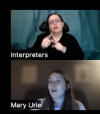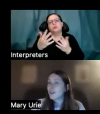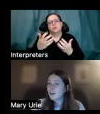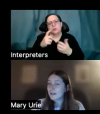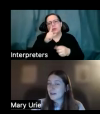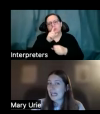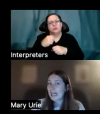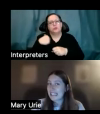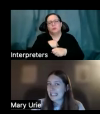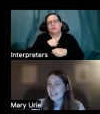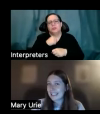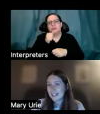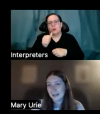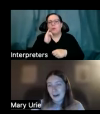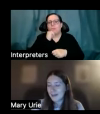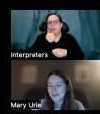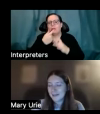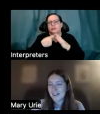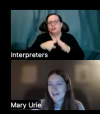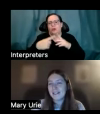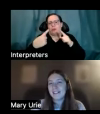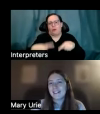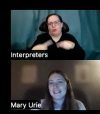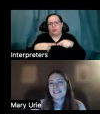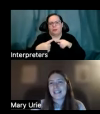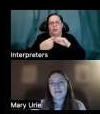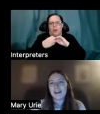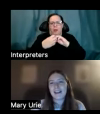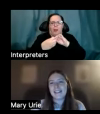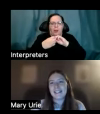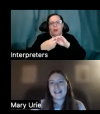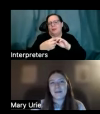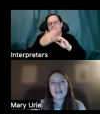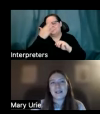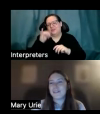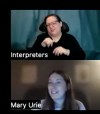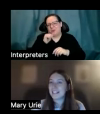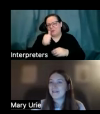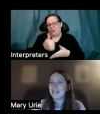arguing we don't accidentally get into an argument with them, because that will not help and will just end up getting